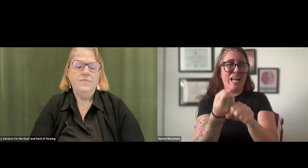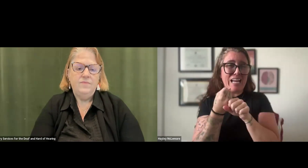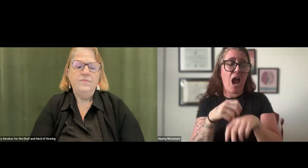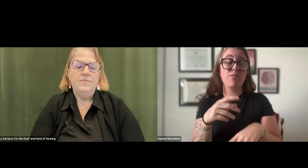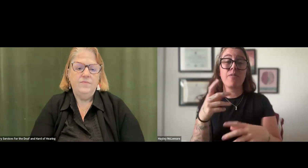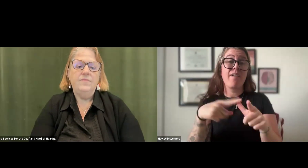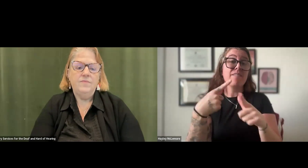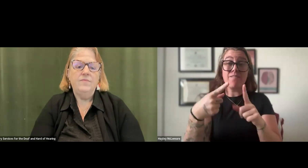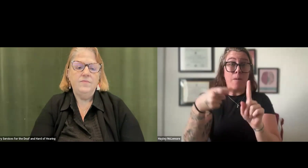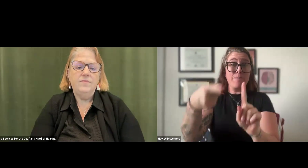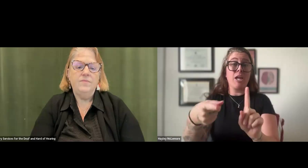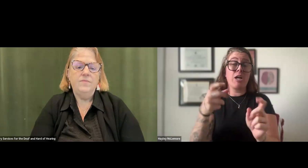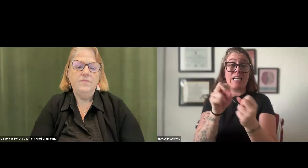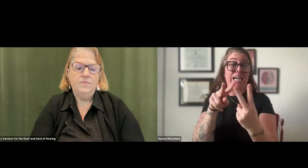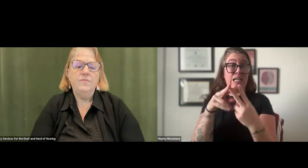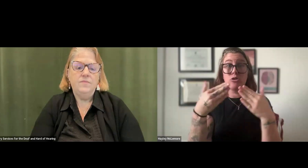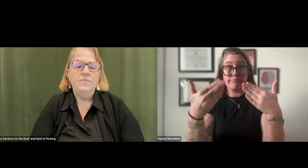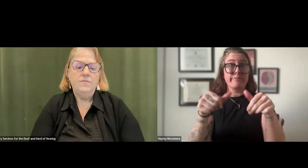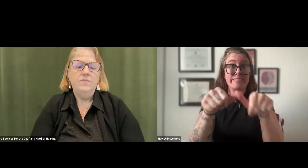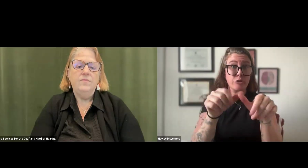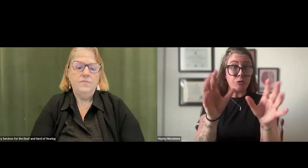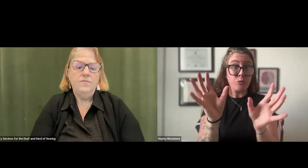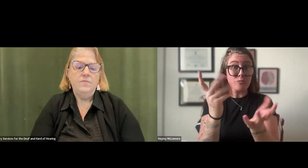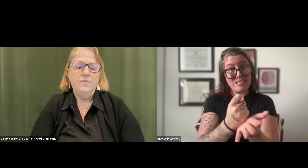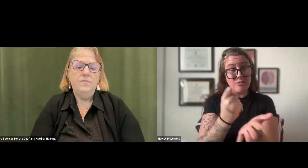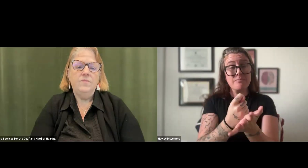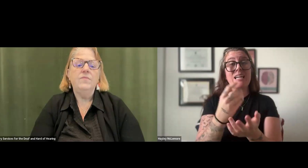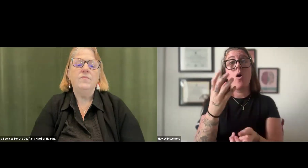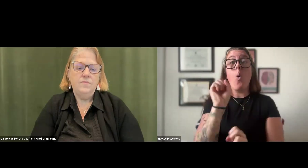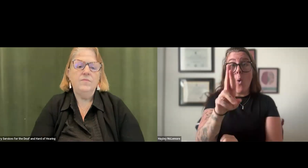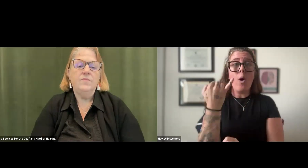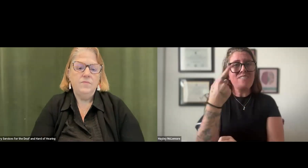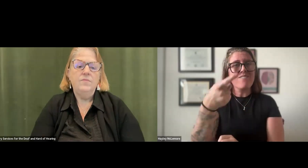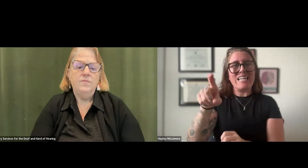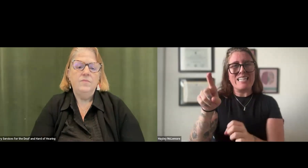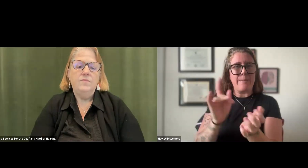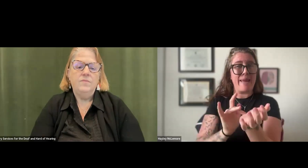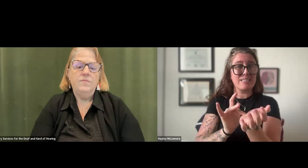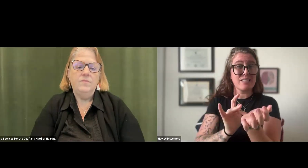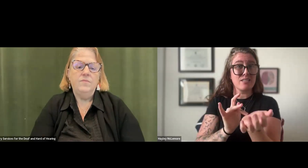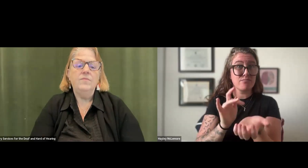And then I could set up a diagnosis from the information that's given to me. And so either we can continue with therapy